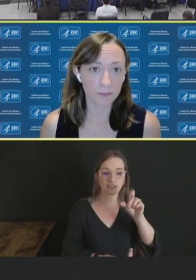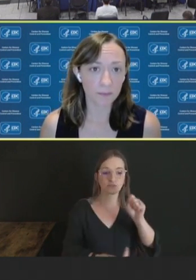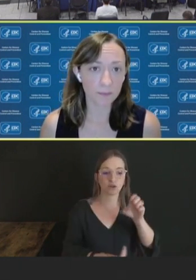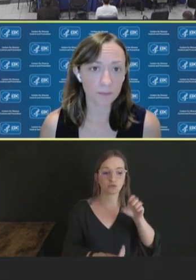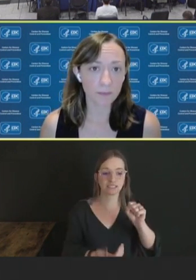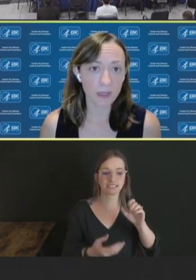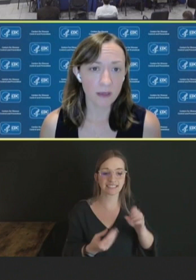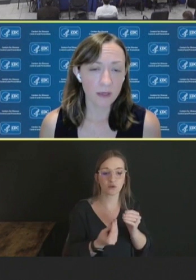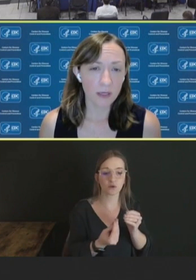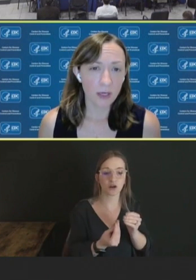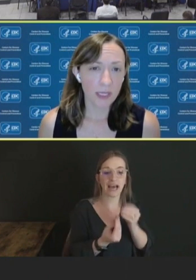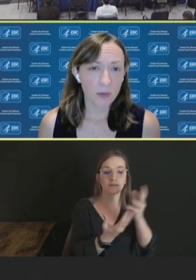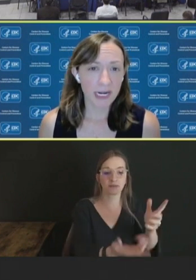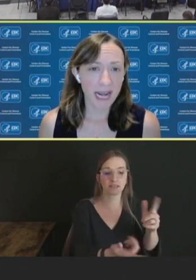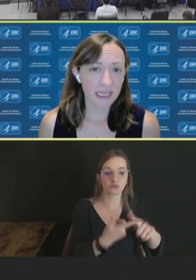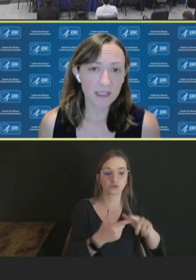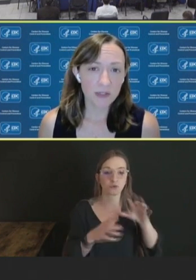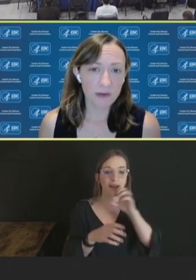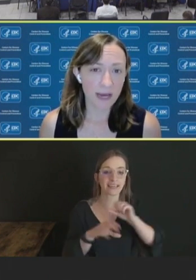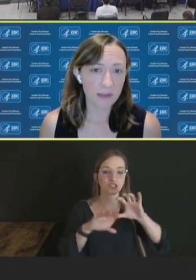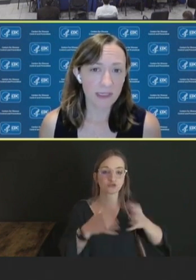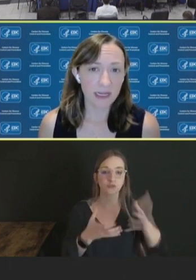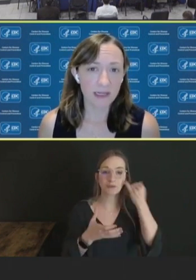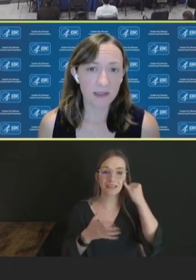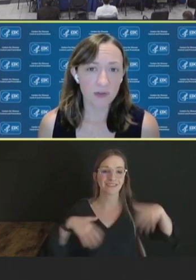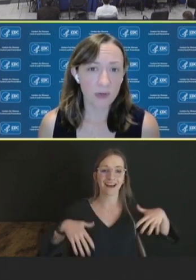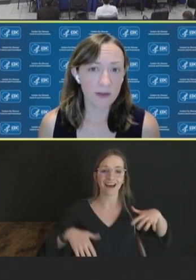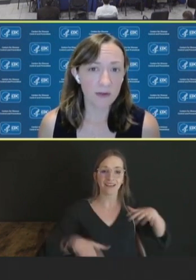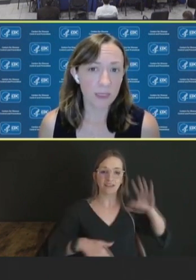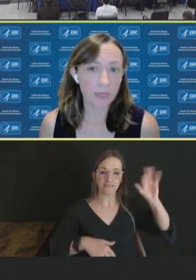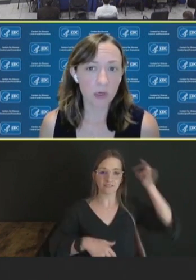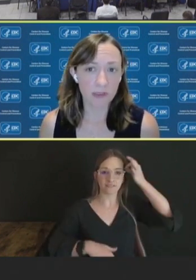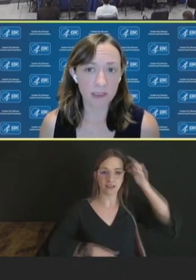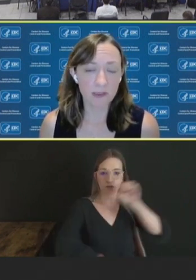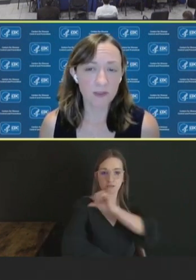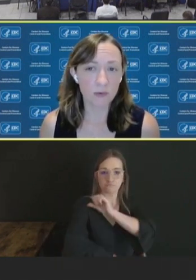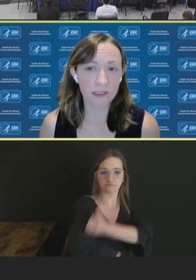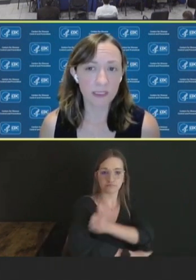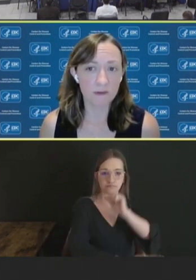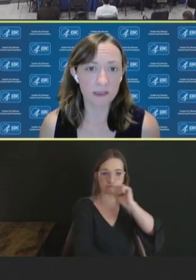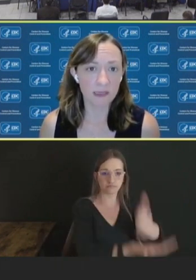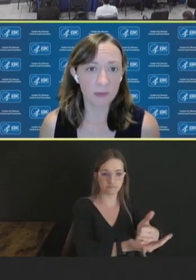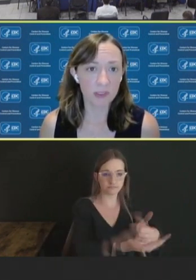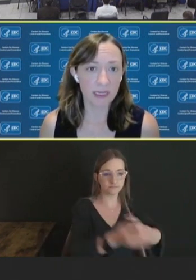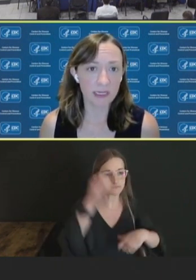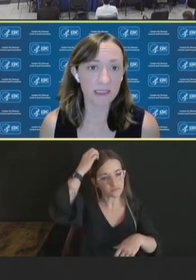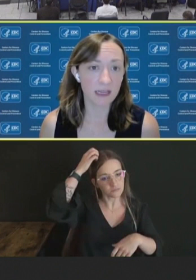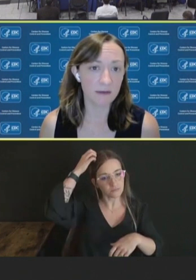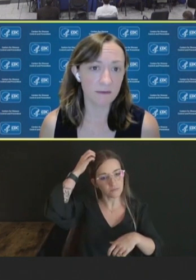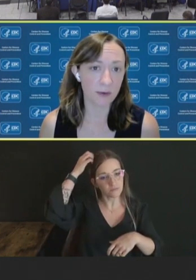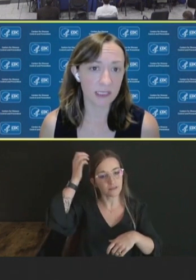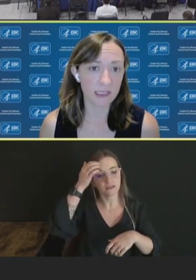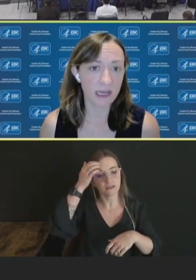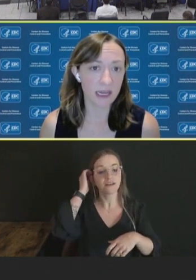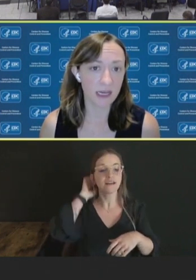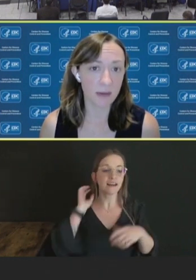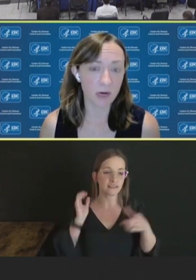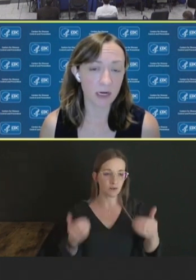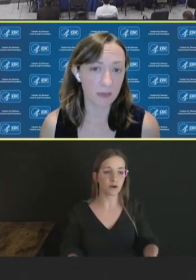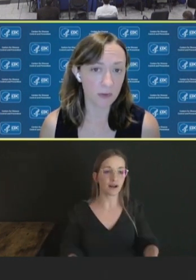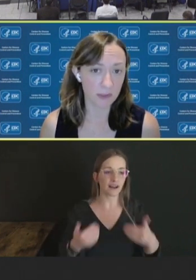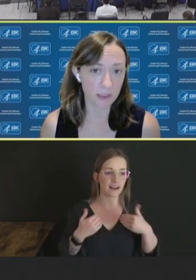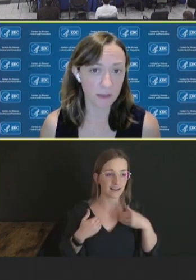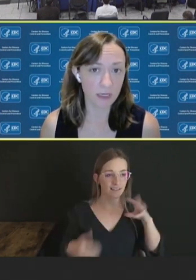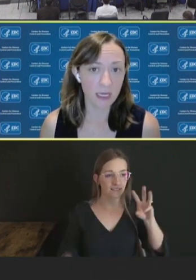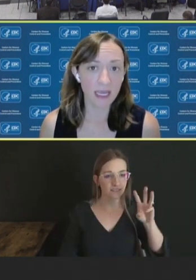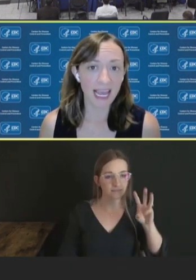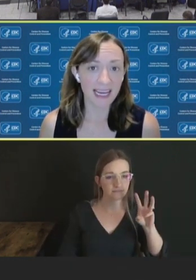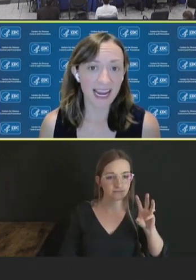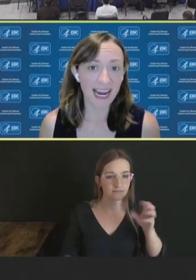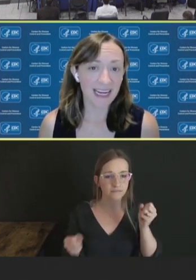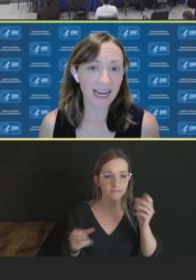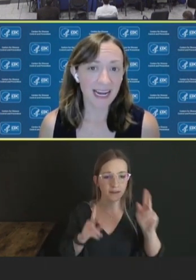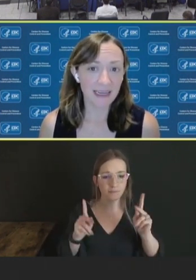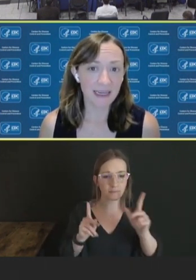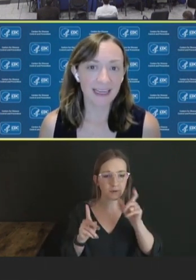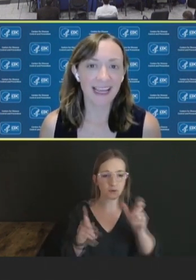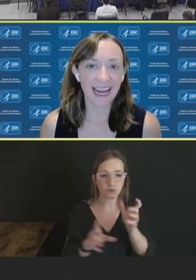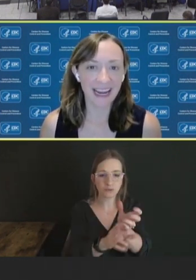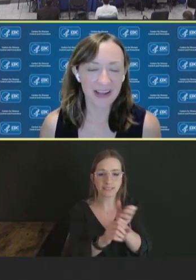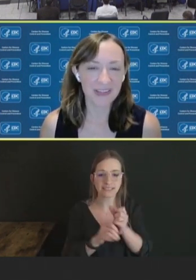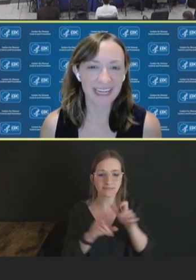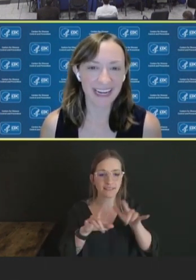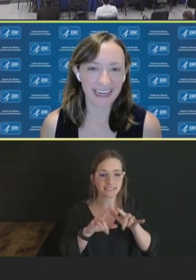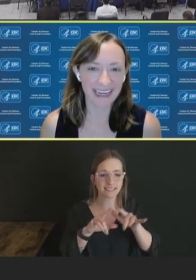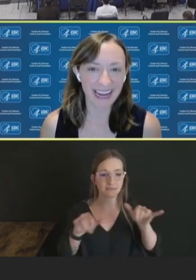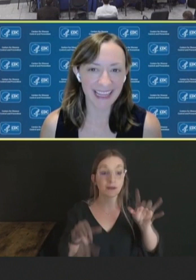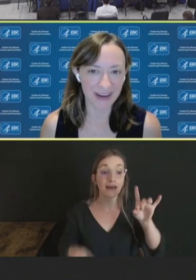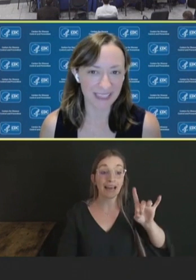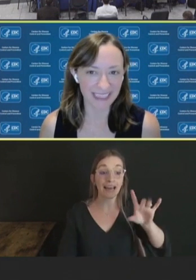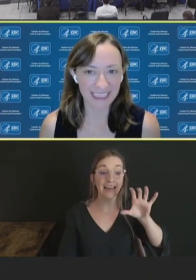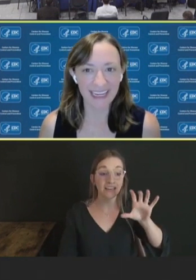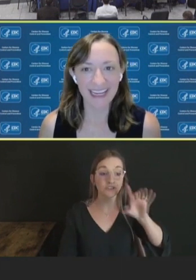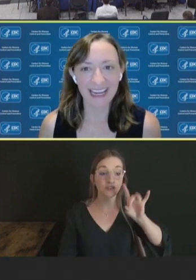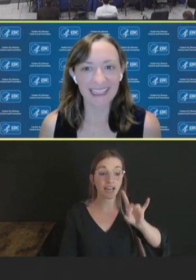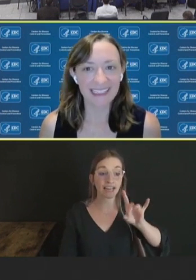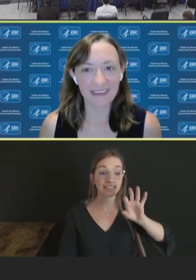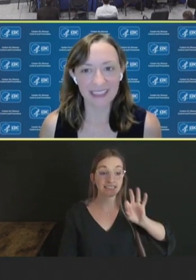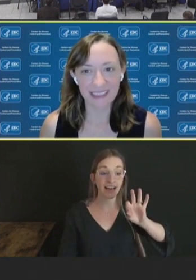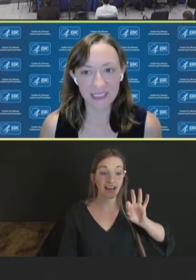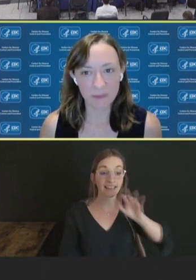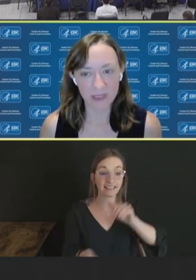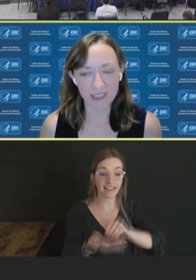There were 92,023 persons who received simultaneous influenza and mRNA booster and 88 -- 889,076